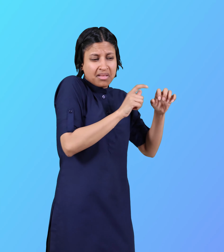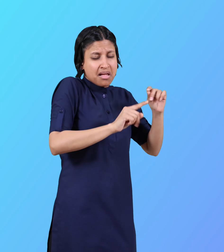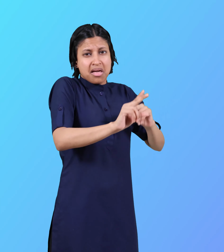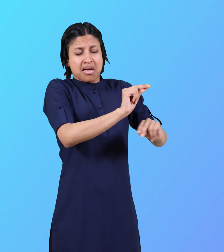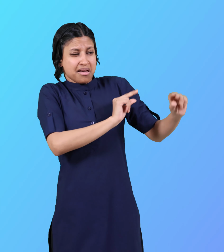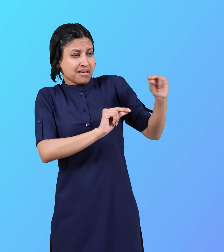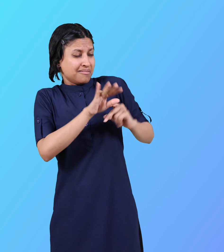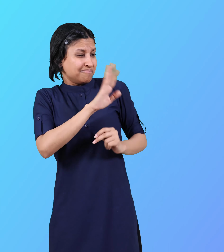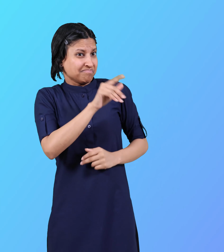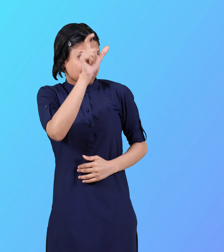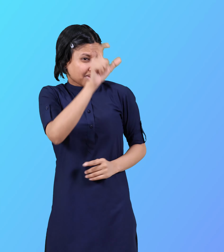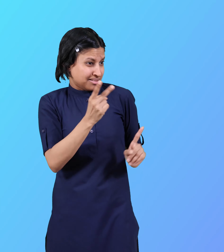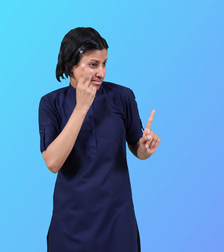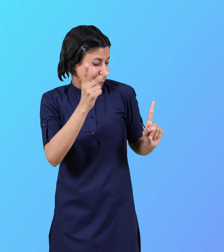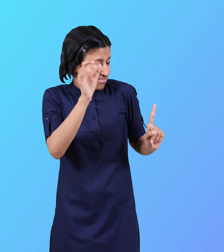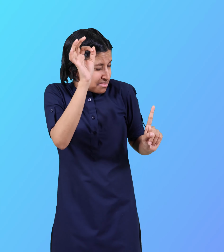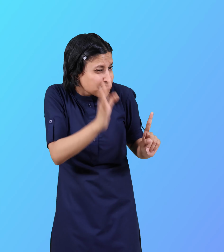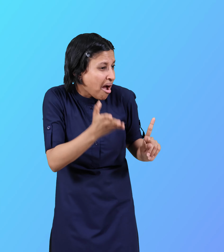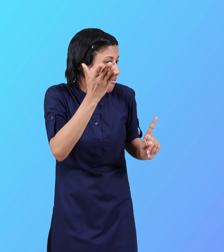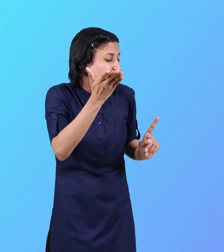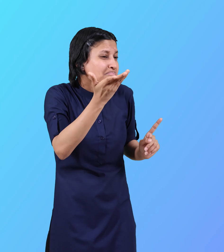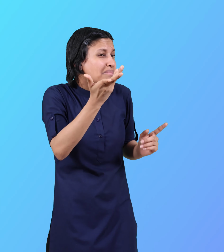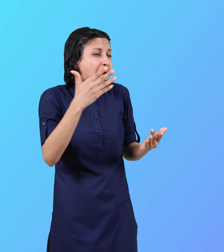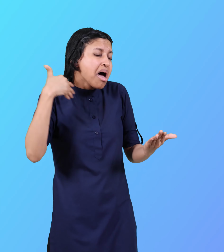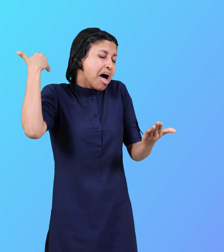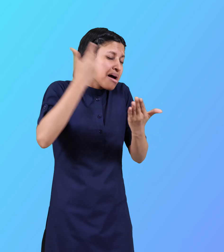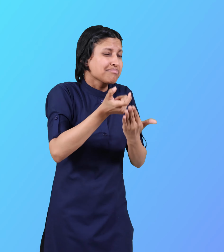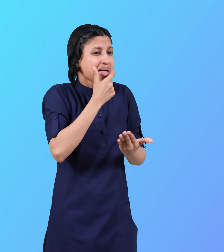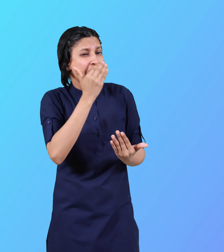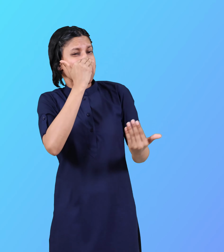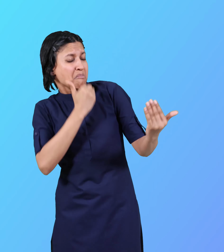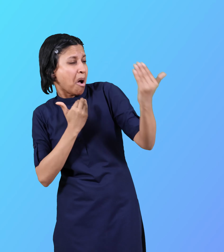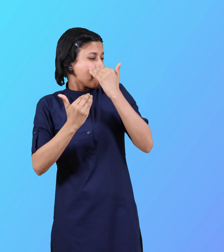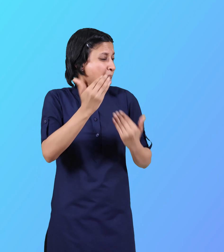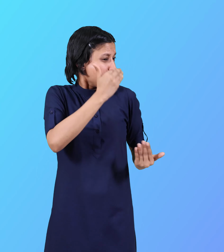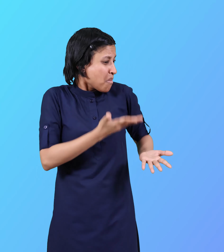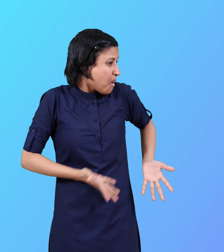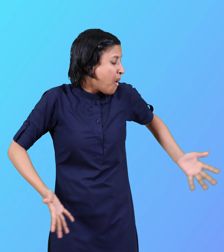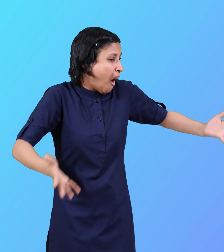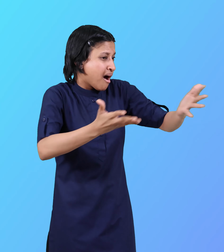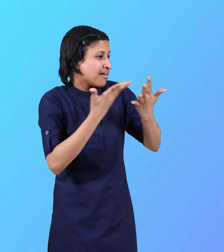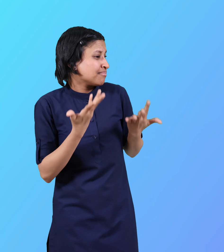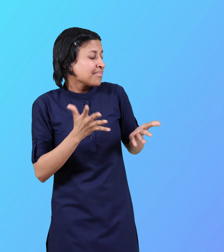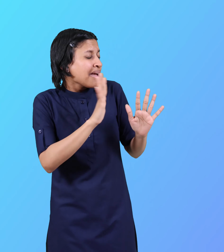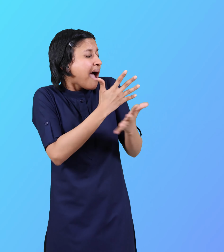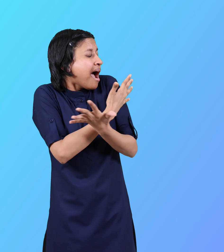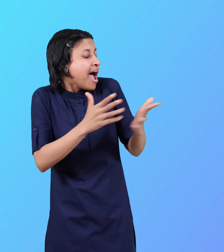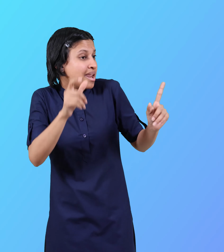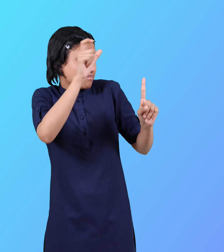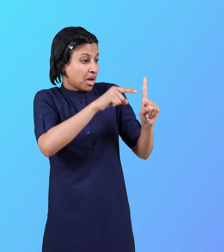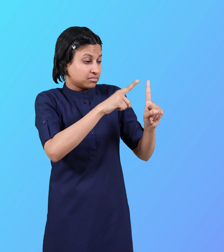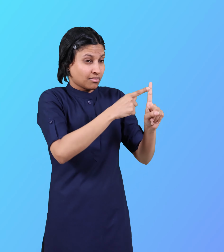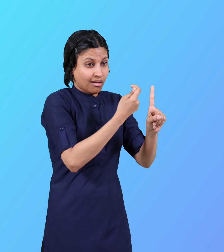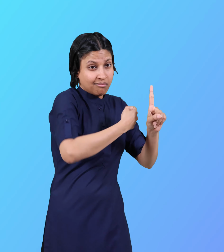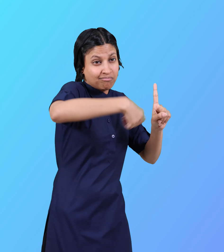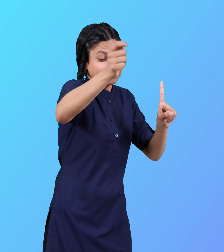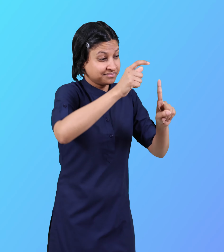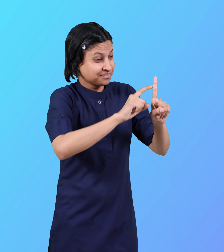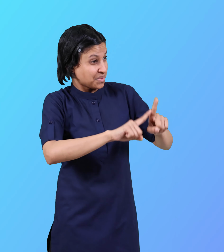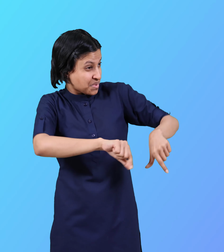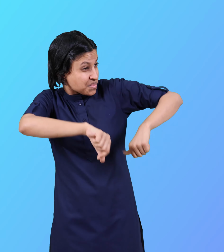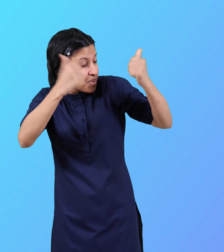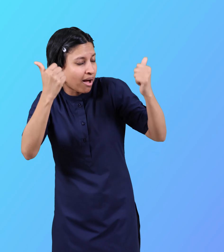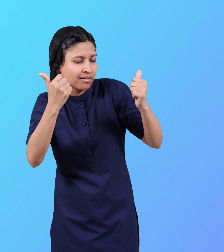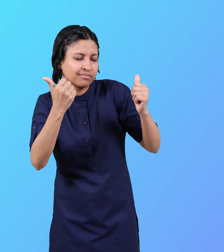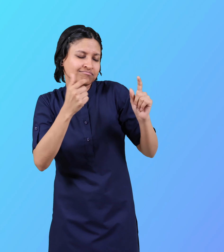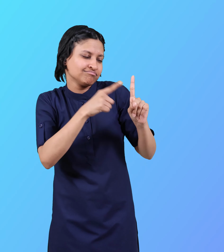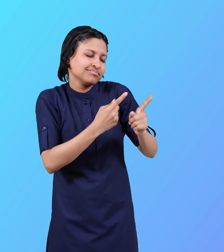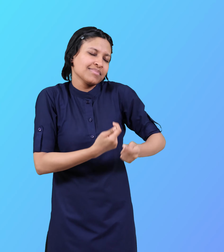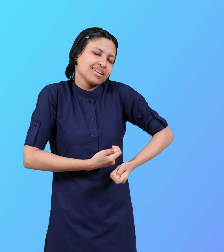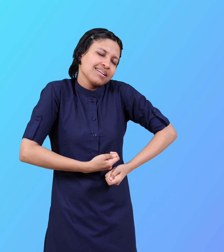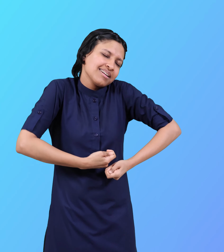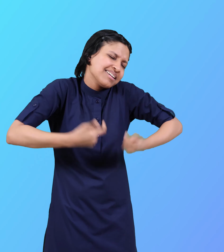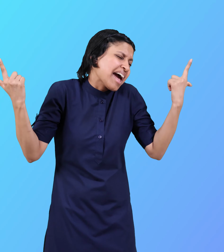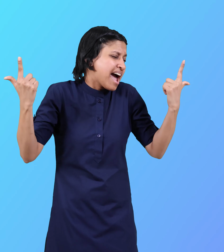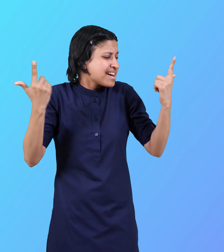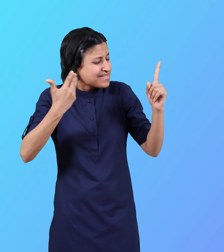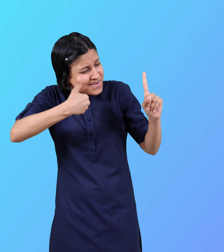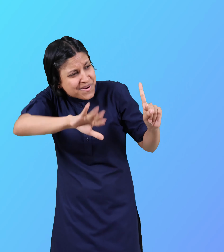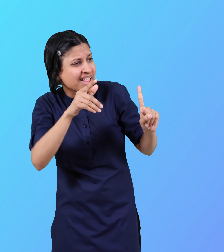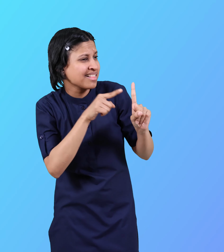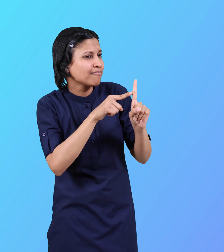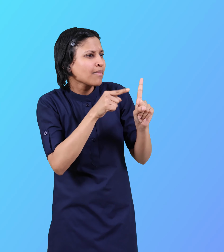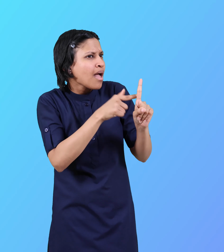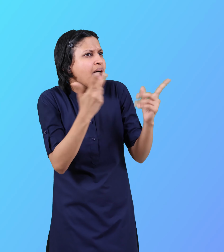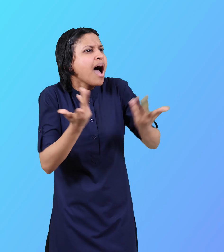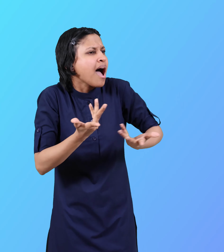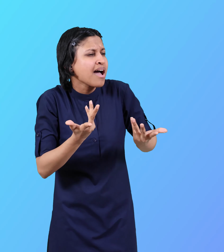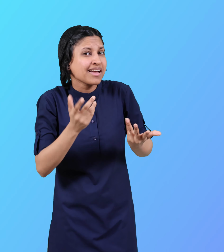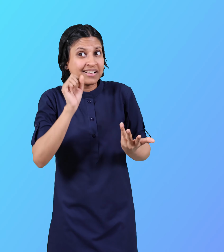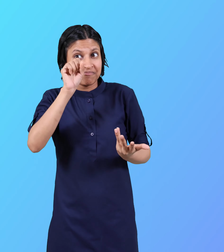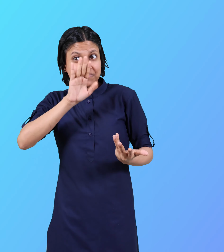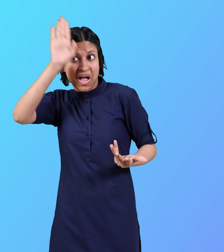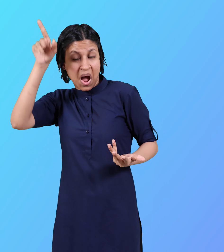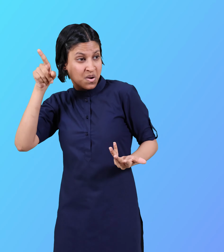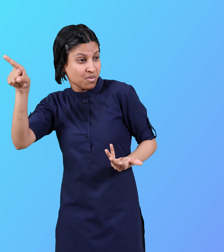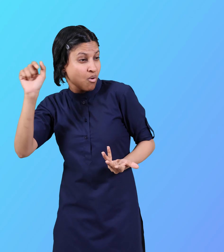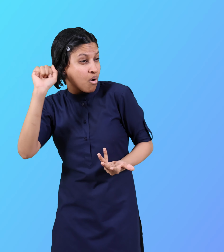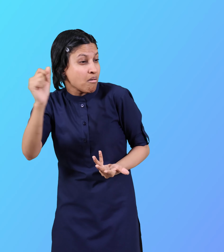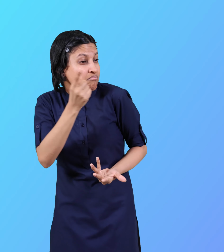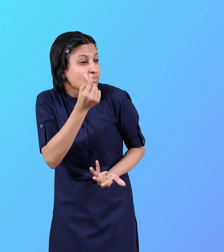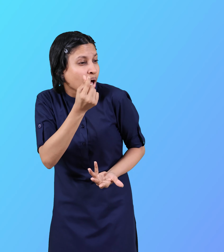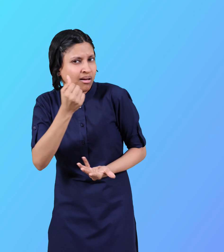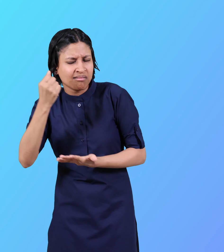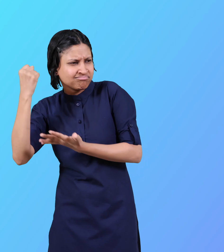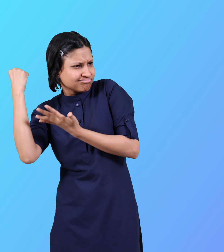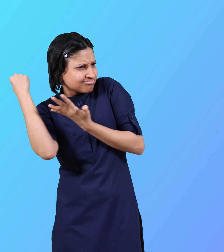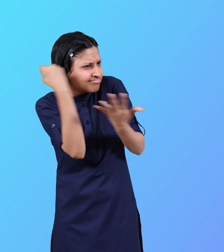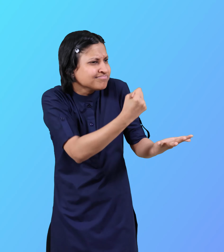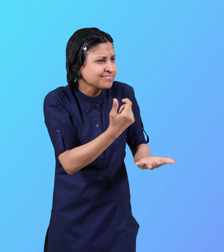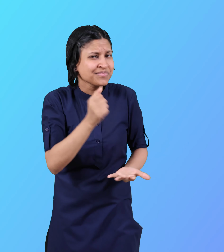They said, “Have you seen that man? He comes out every day and makes fun of Israel. Whoever kills him will get rich. King Saul will give him a lot of money.